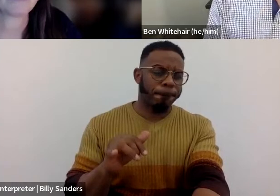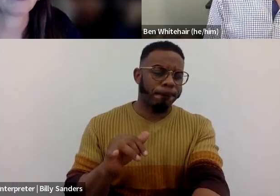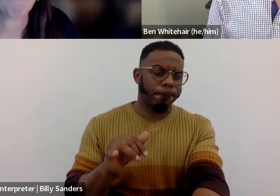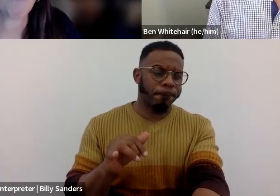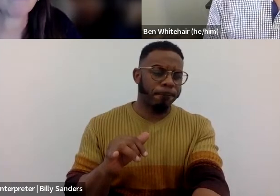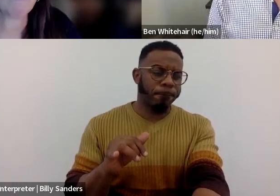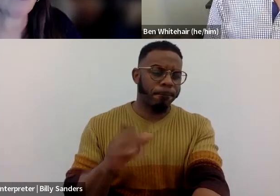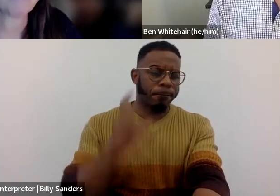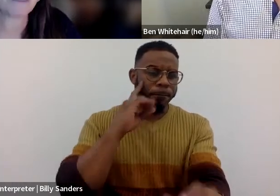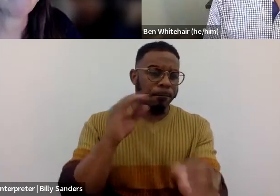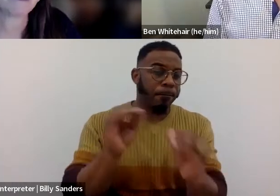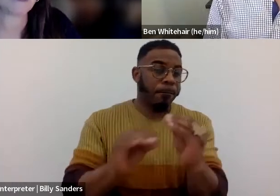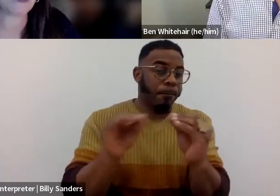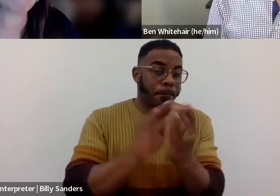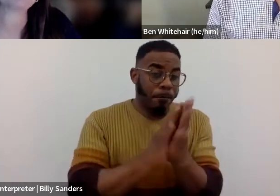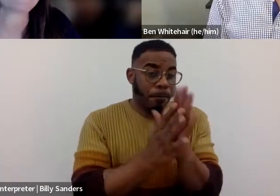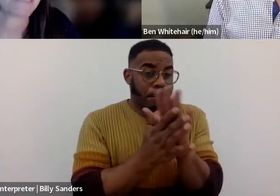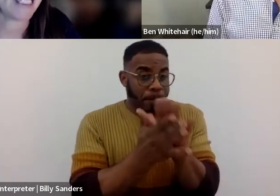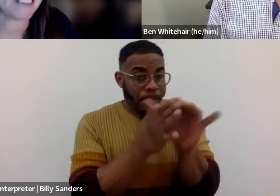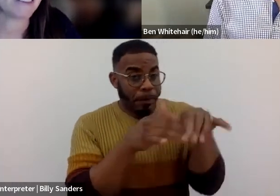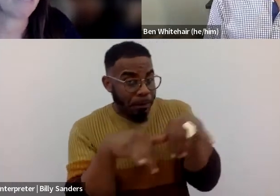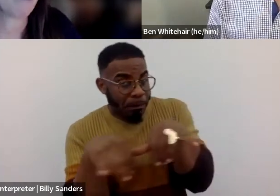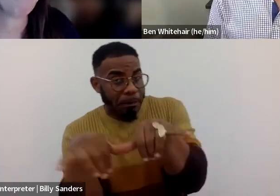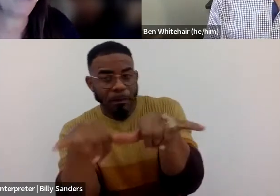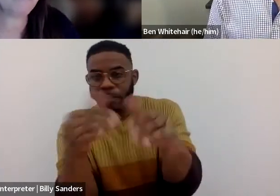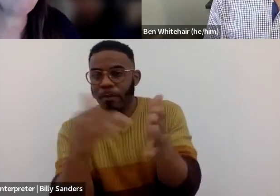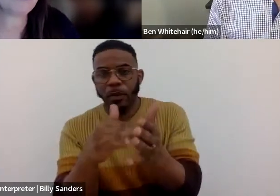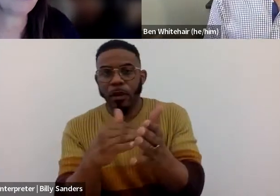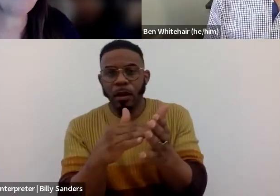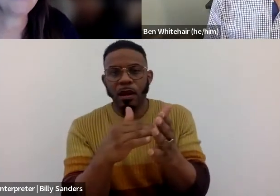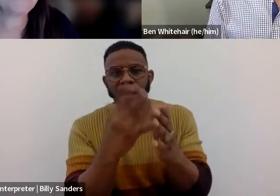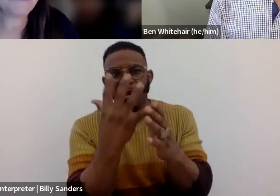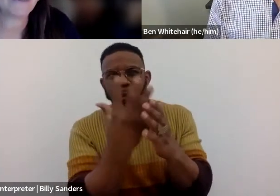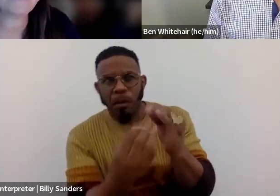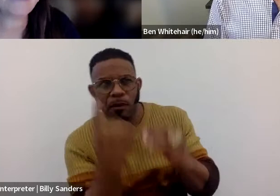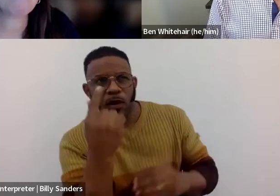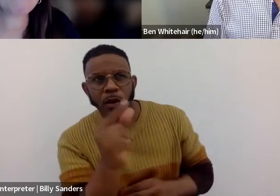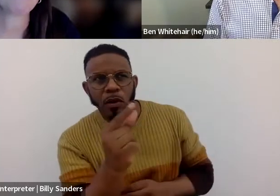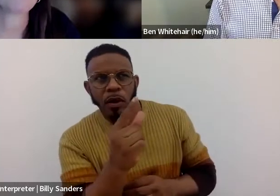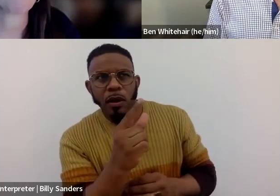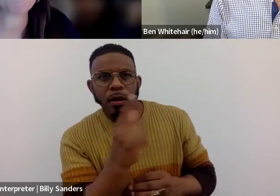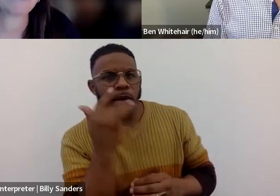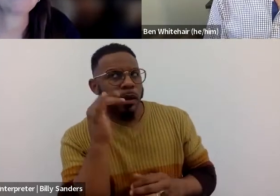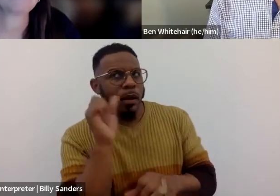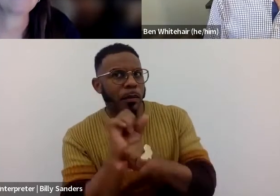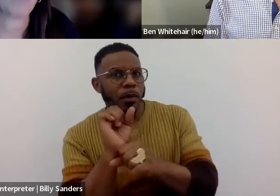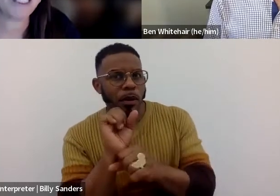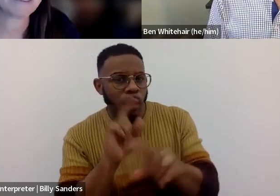I think more and more becoming common again, they went away for a little bit and now employers are finding ways